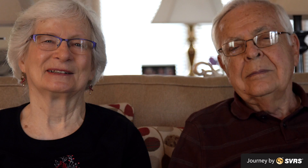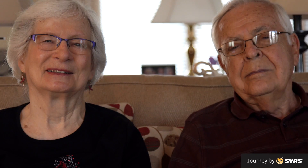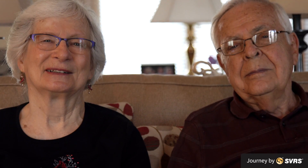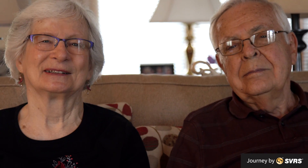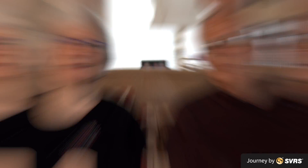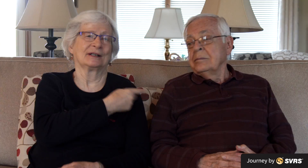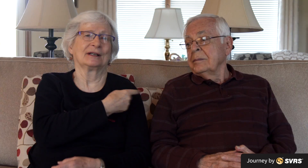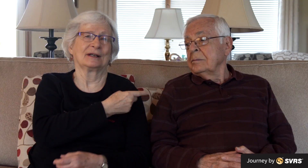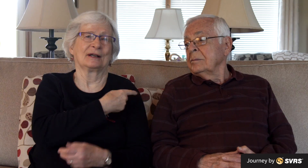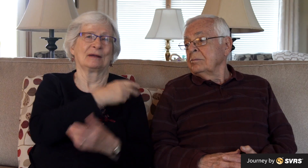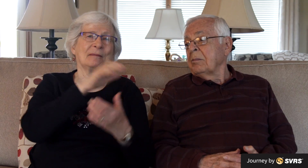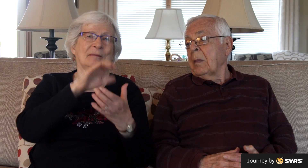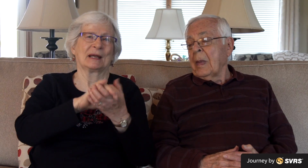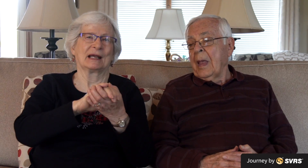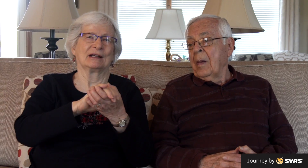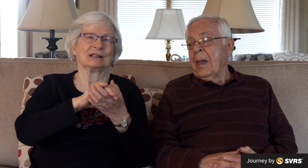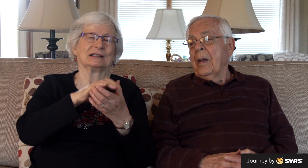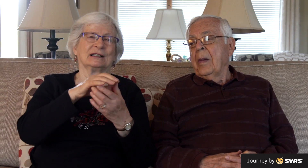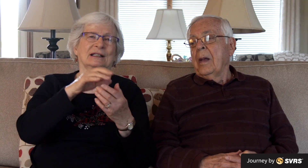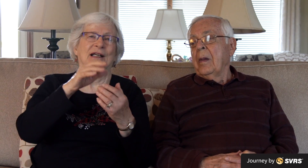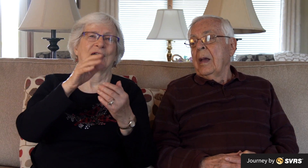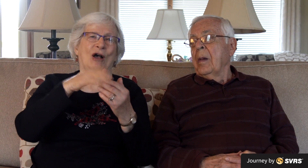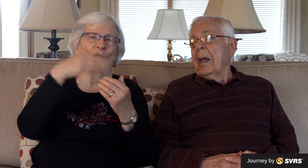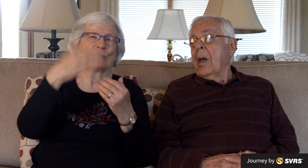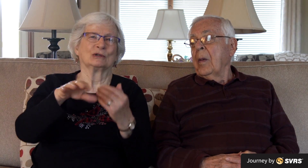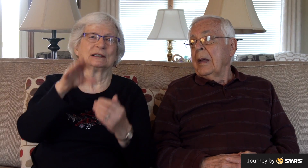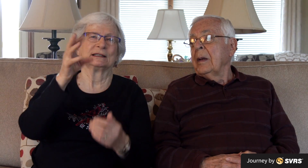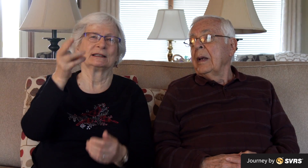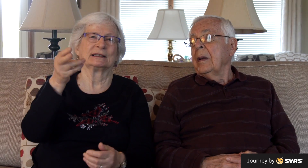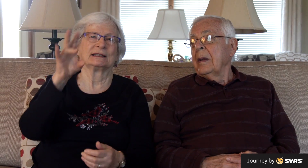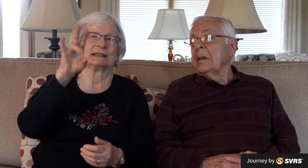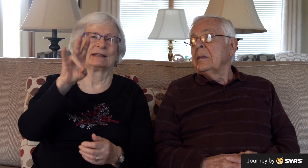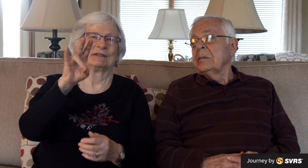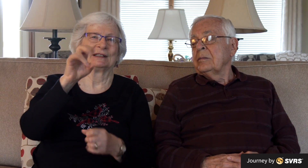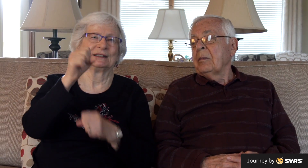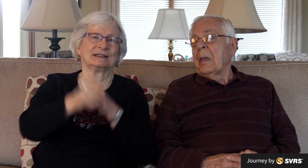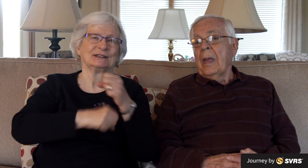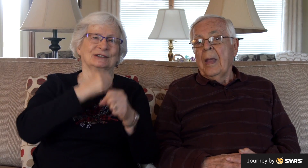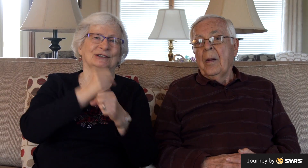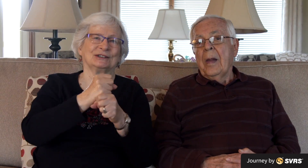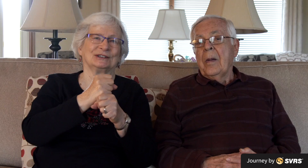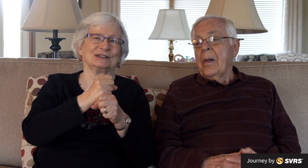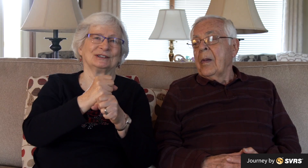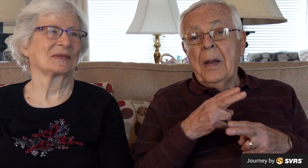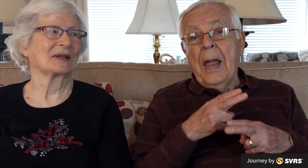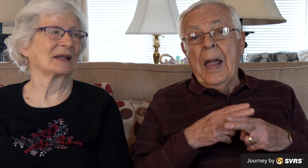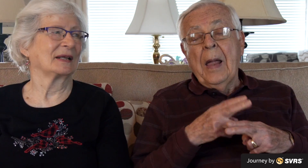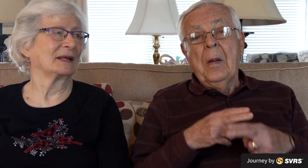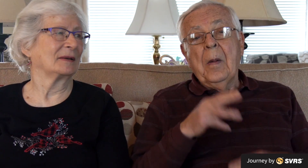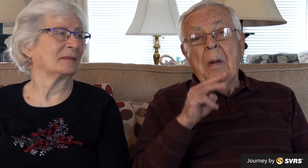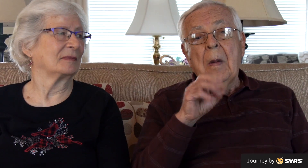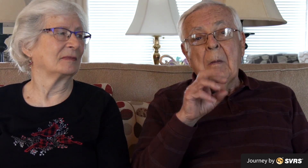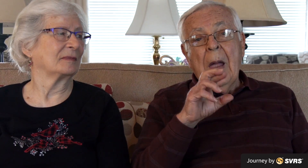We've been married for almost 67 years! My name is Morris.